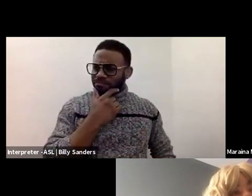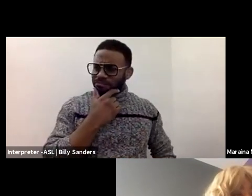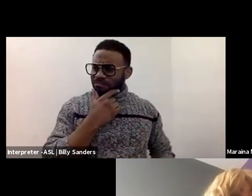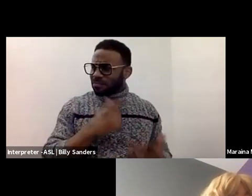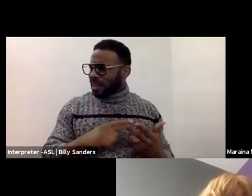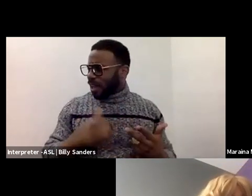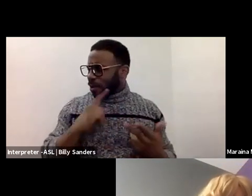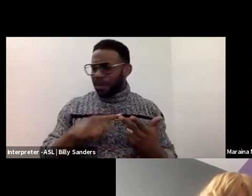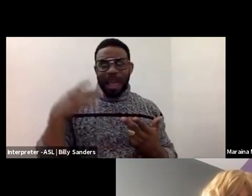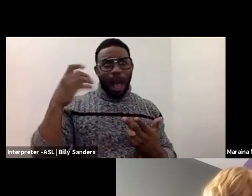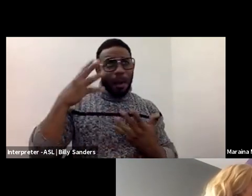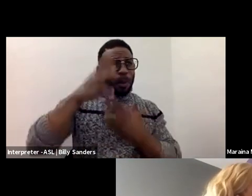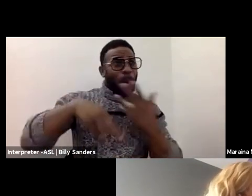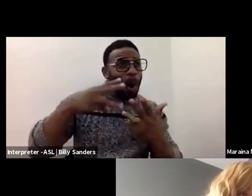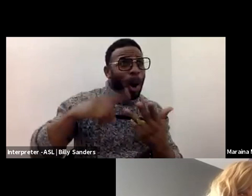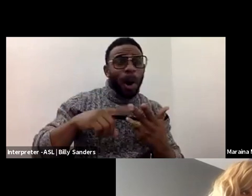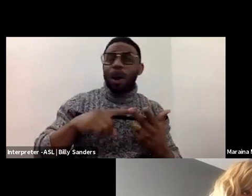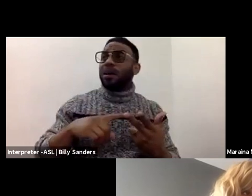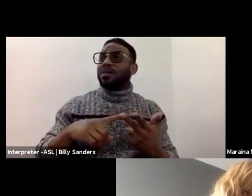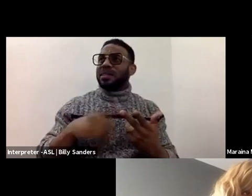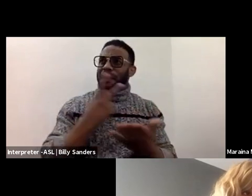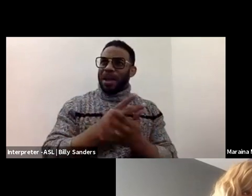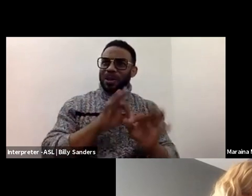to be out in the world. A master's degree is long.